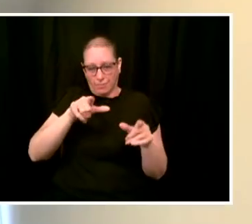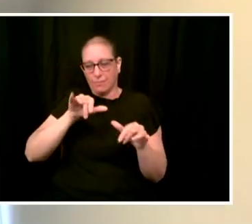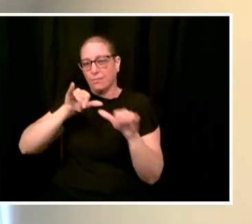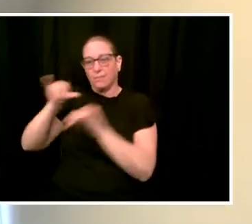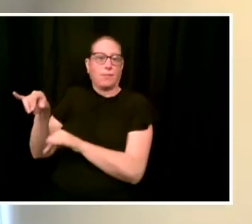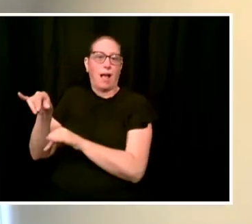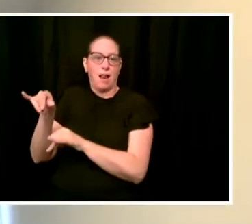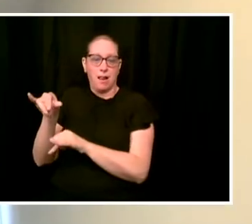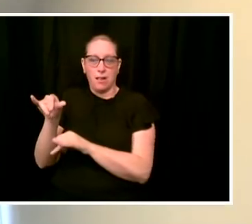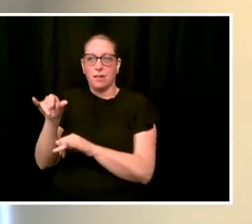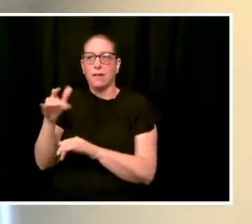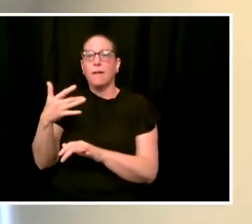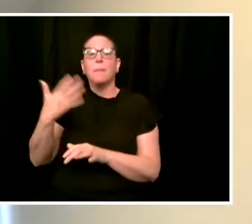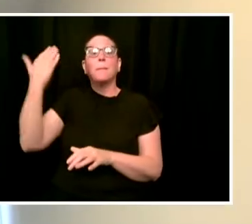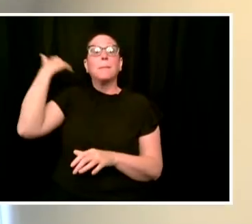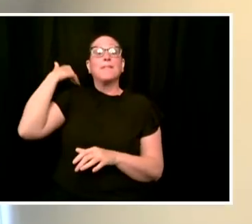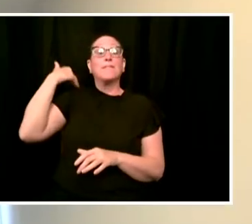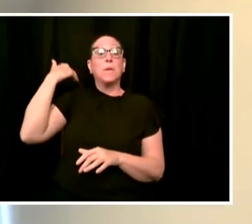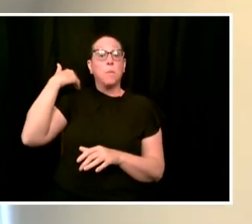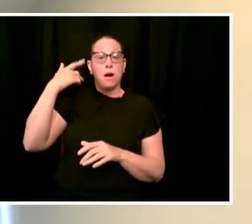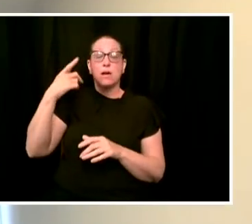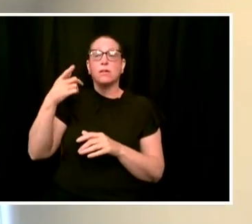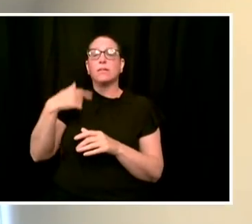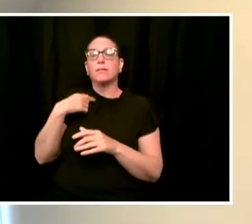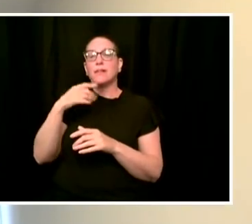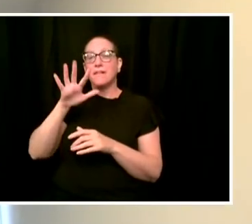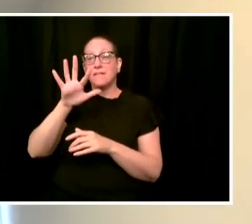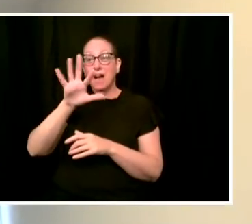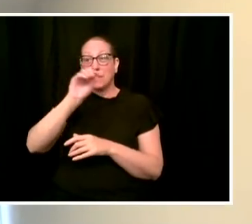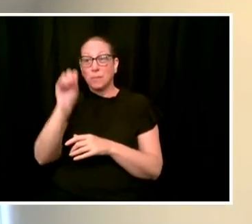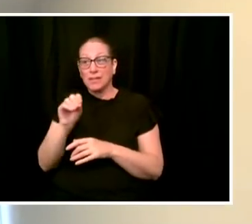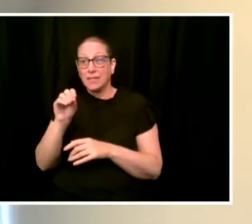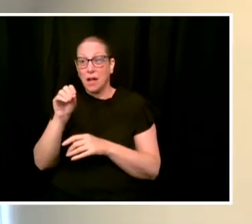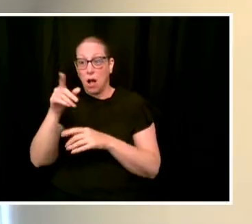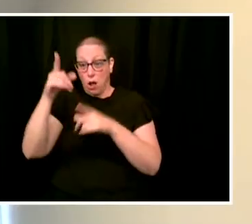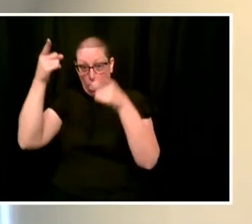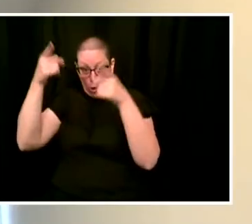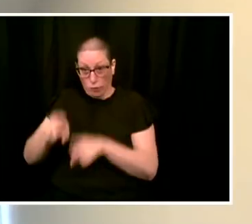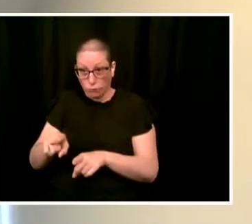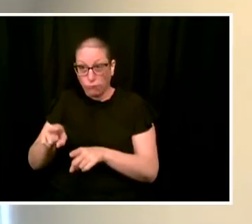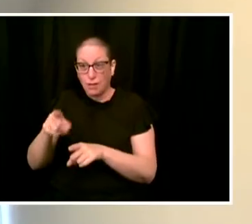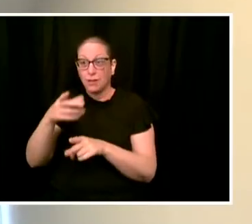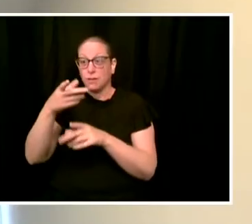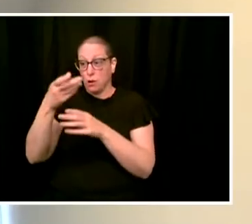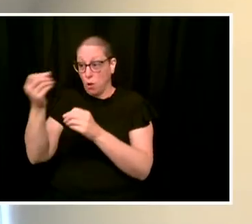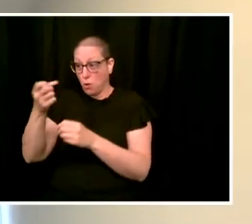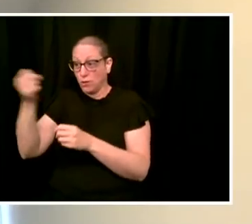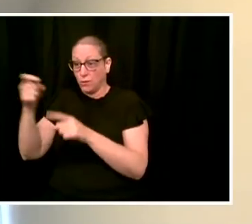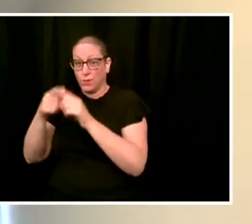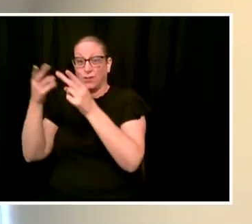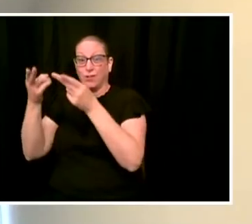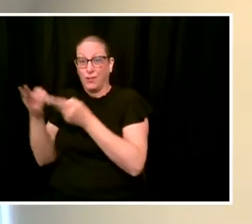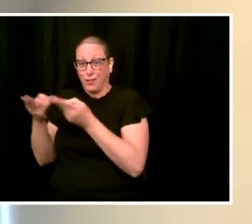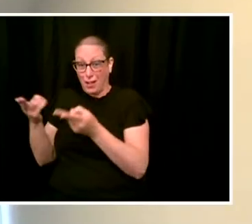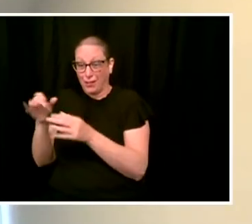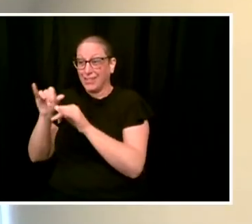GOOD NIGHT, 5% ASSISTANCE WOULD HAVE BEEN A